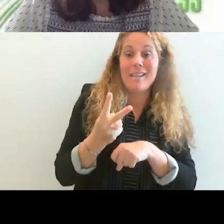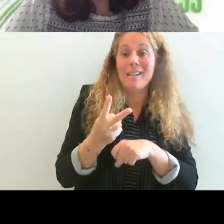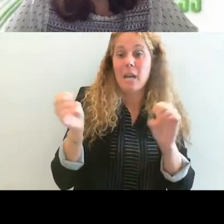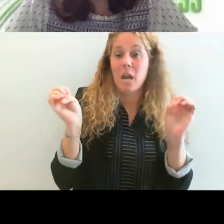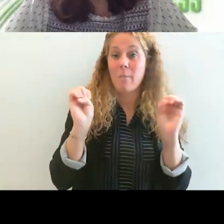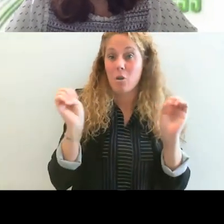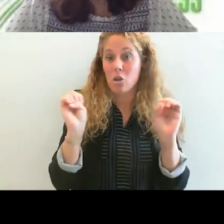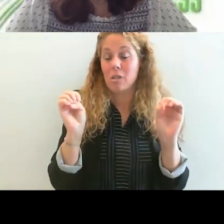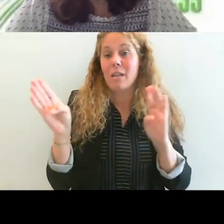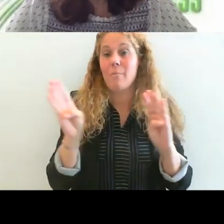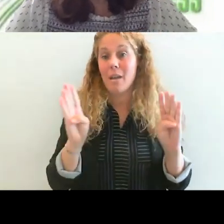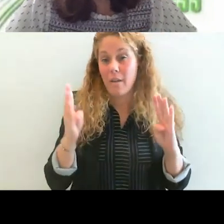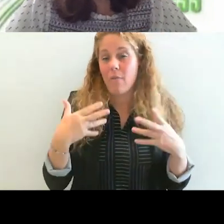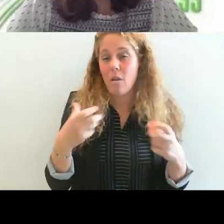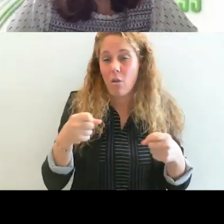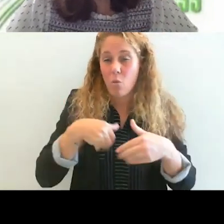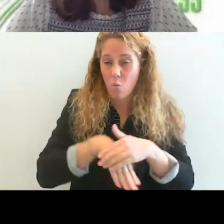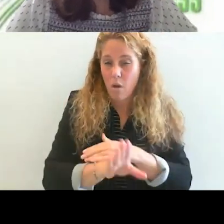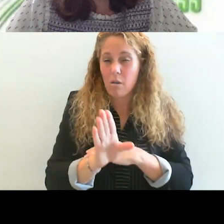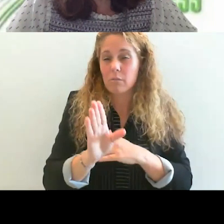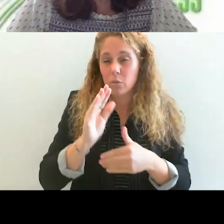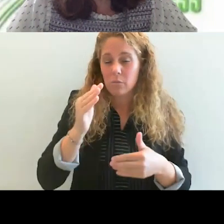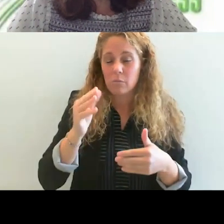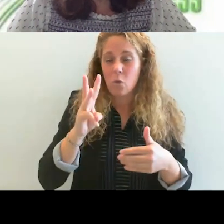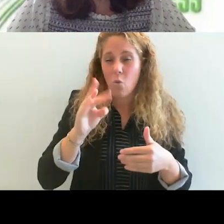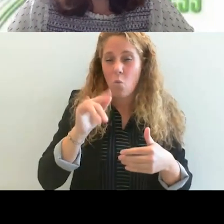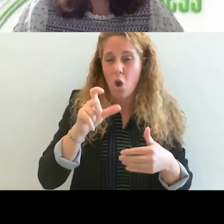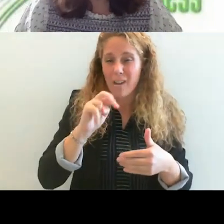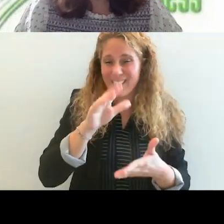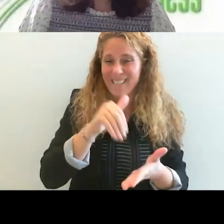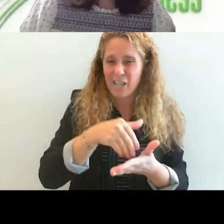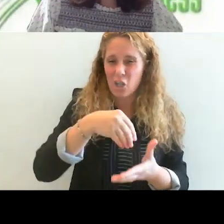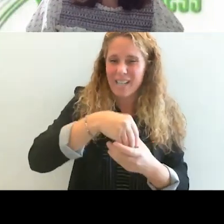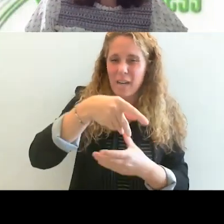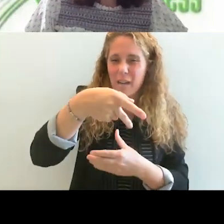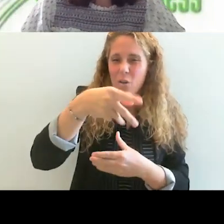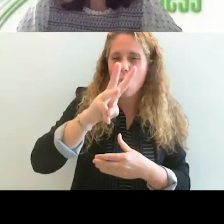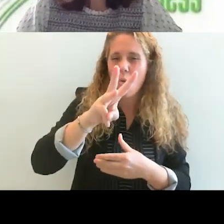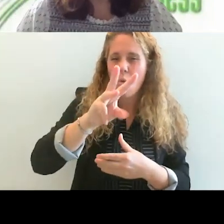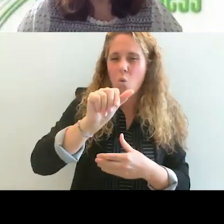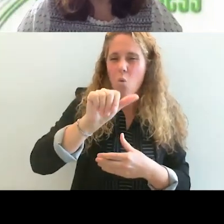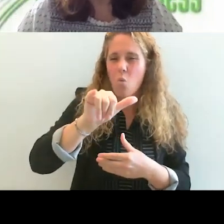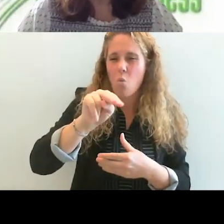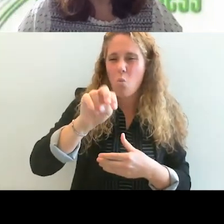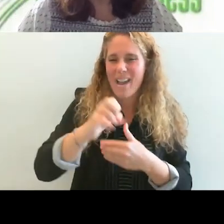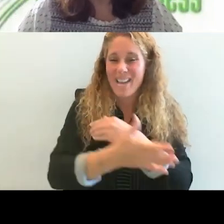HEALTH CENTER IN PIKE COUNTY -- WELL, WAYNE AND PIKE, BOTH